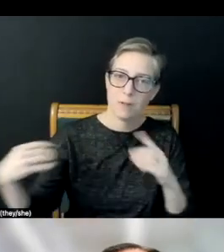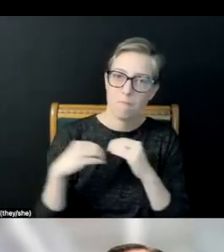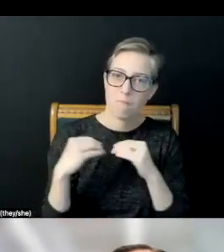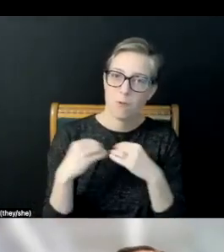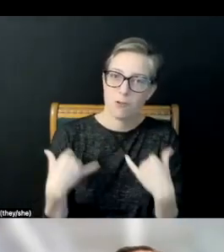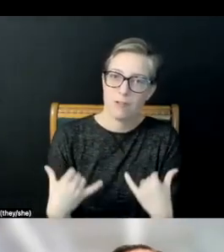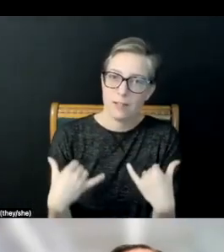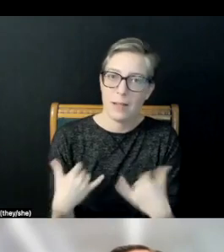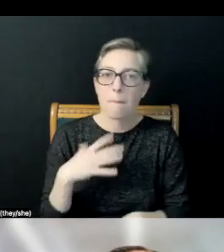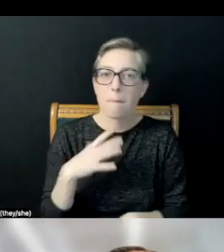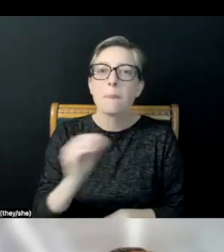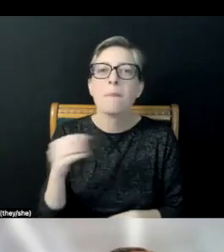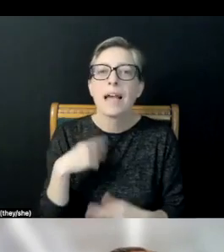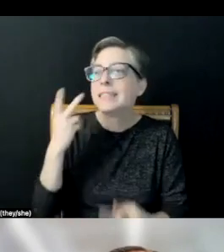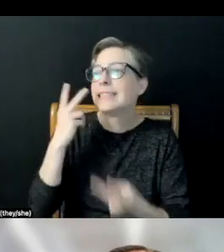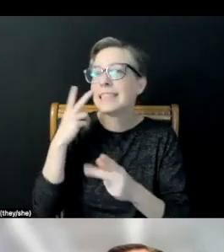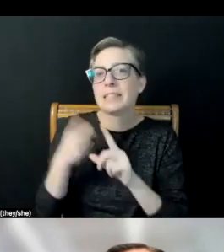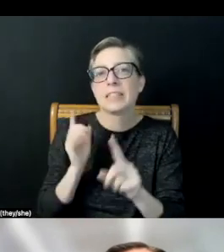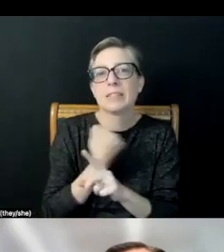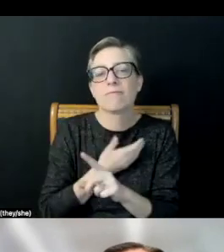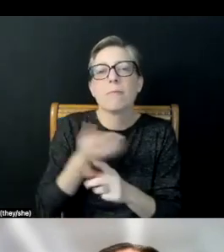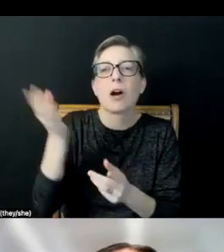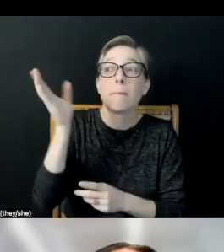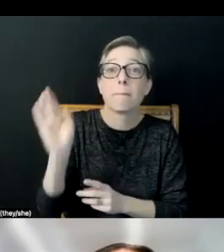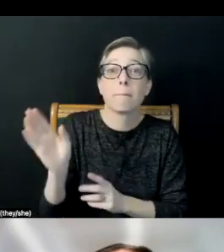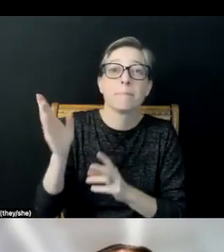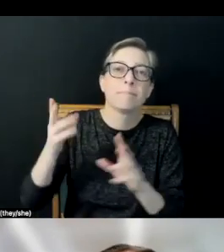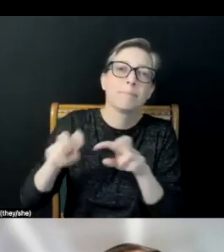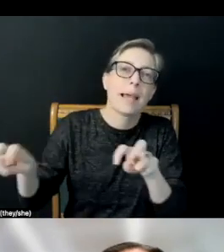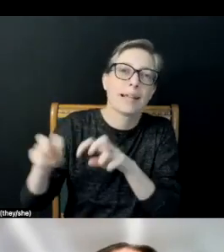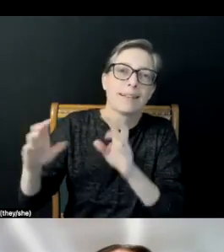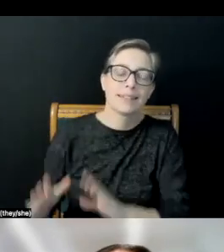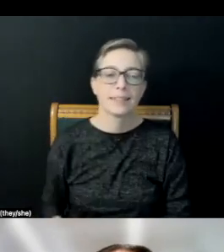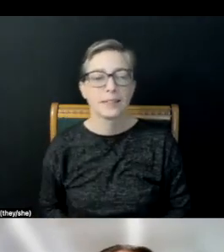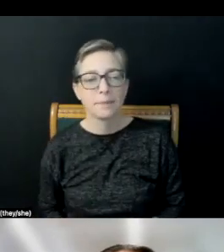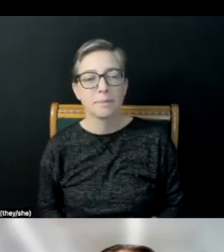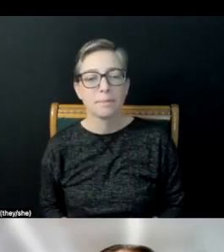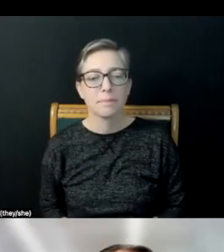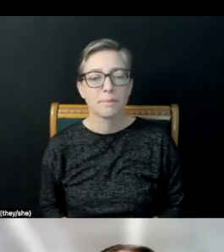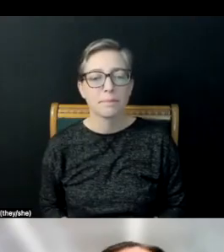One thing I did want to add here before we begin is, I think a lot of people sometimes wonder